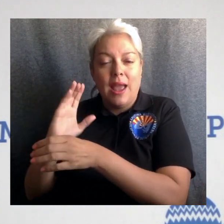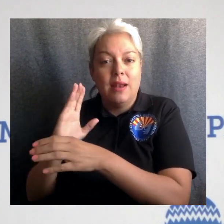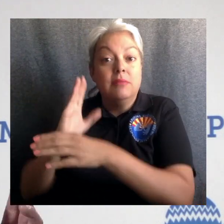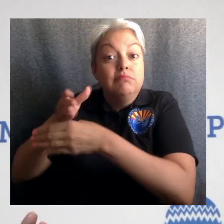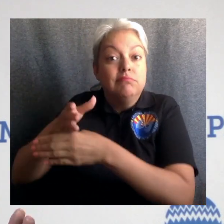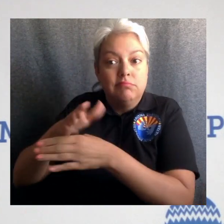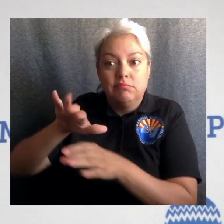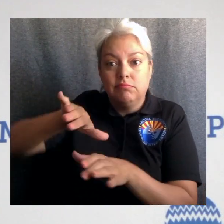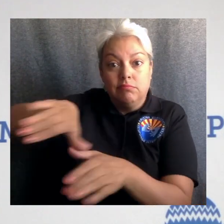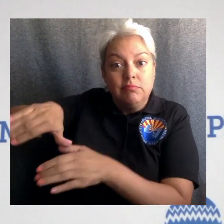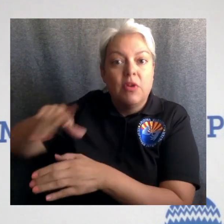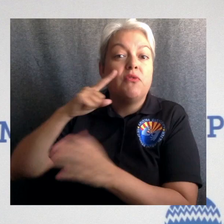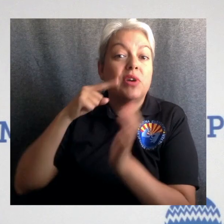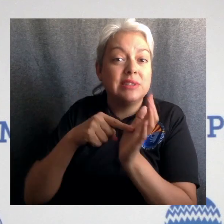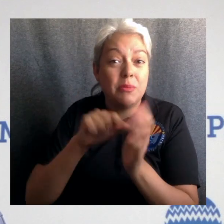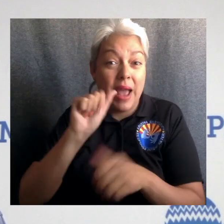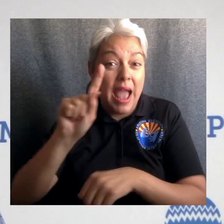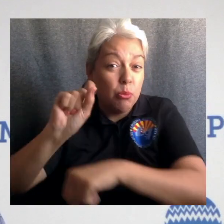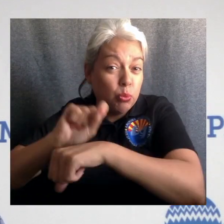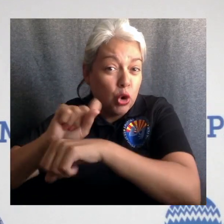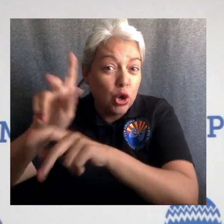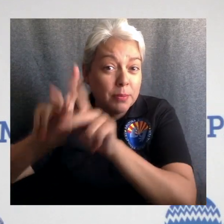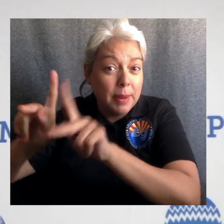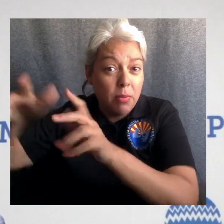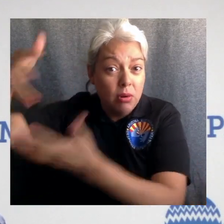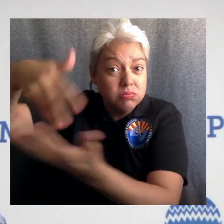in workplace outbreaks, or in congregate setting outbreaks.